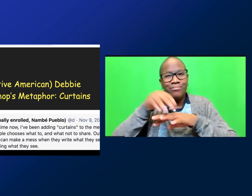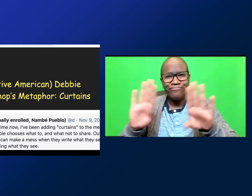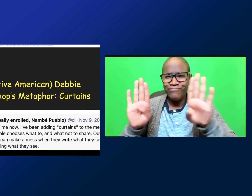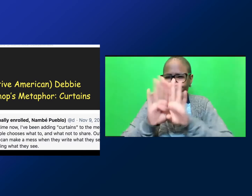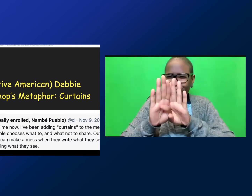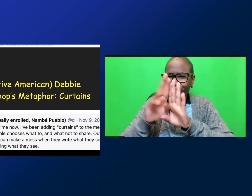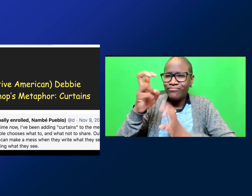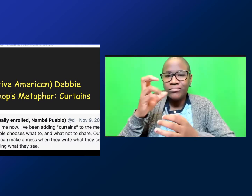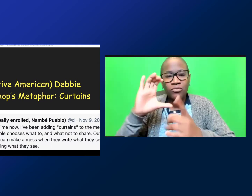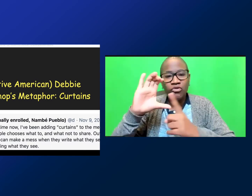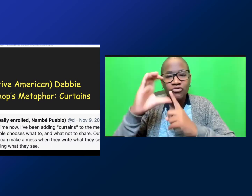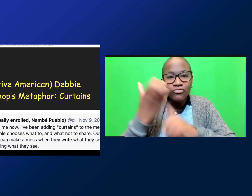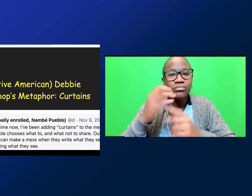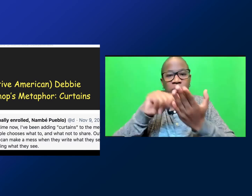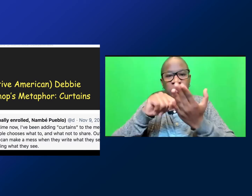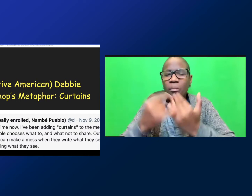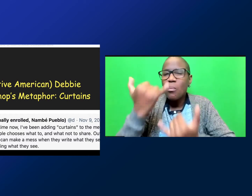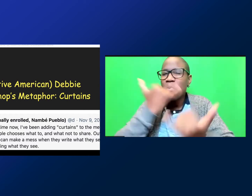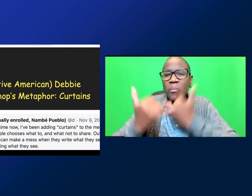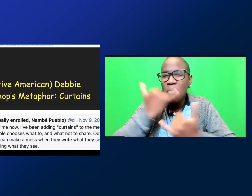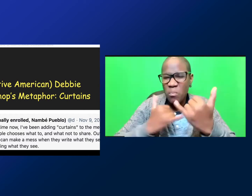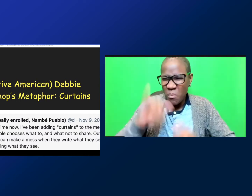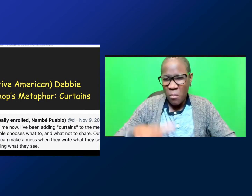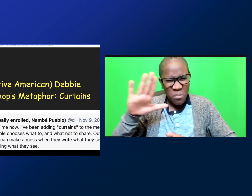window you can it's just you looking so if you're going to use that part of the